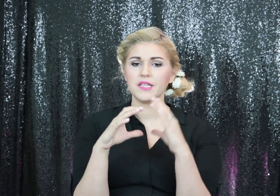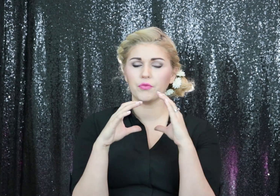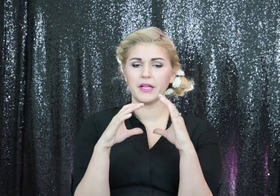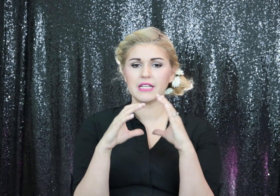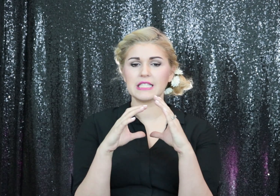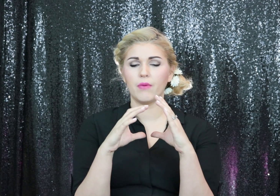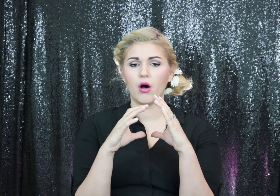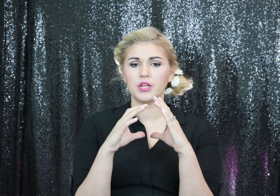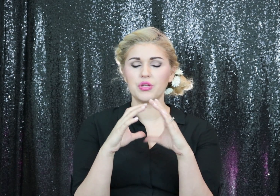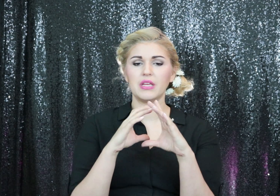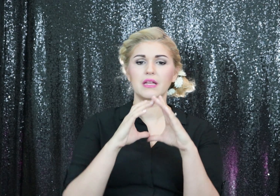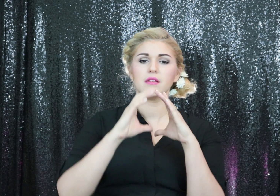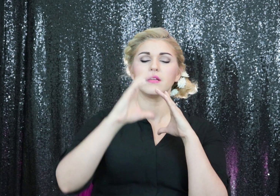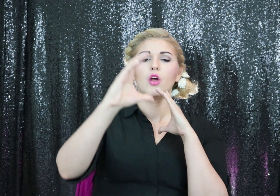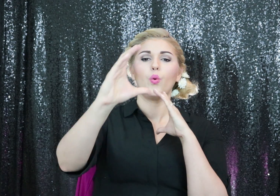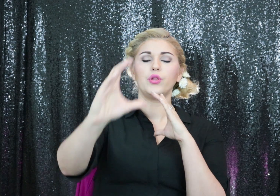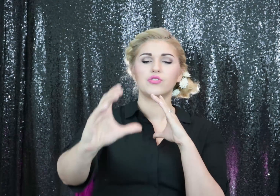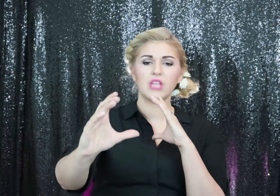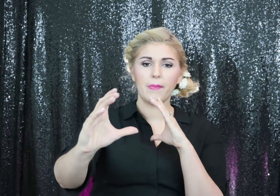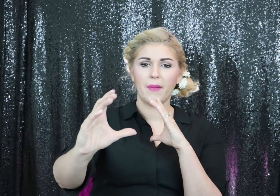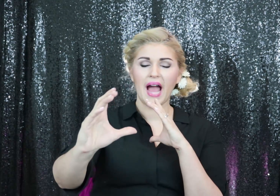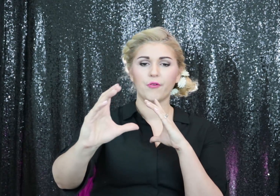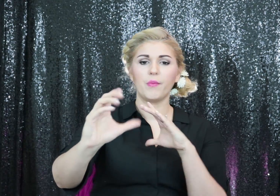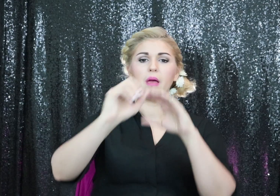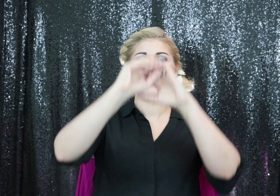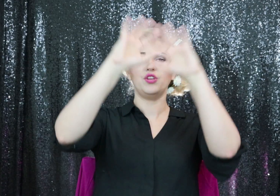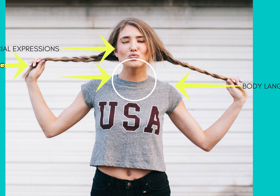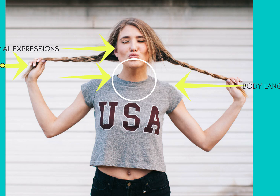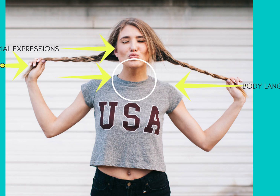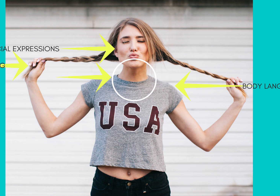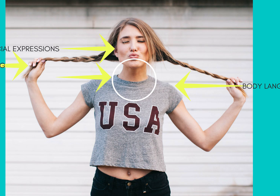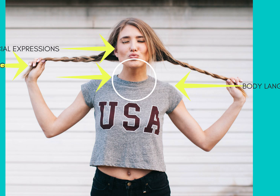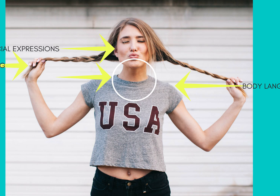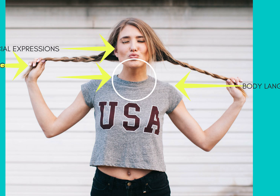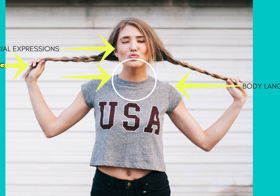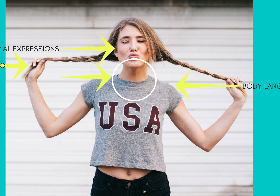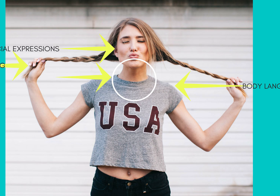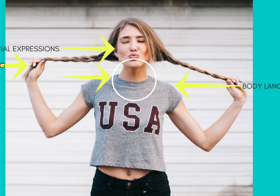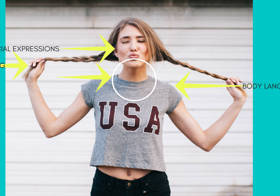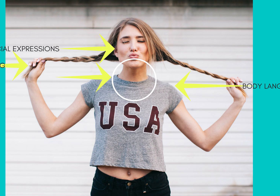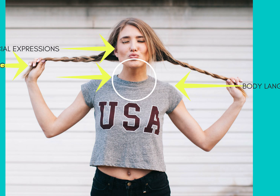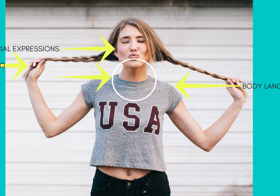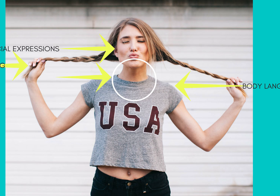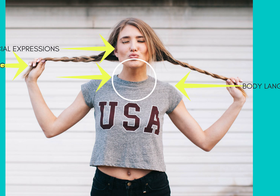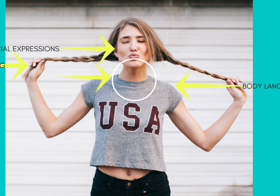it isn't really a small as you think it is when you step back from them and you can kind of get that whole view.